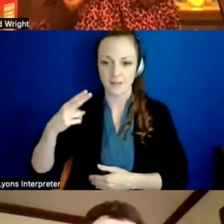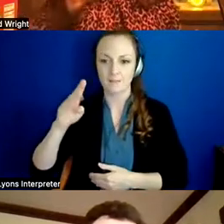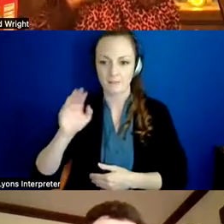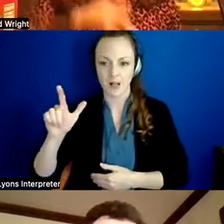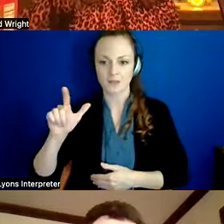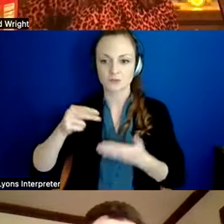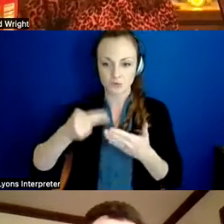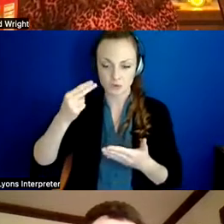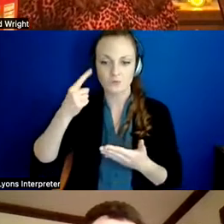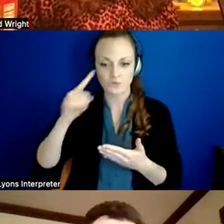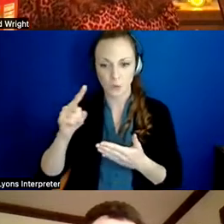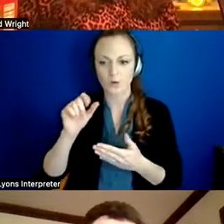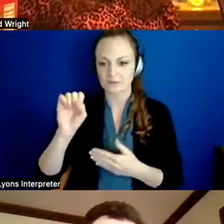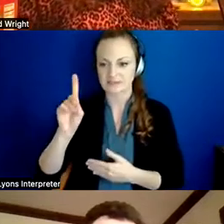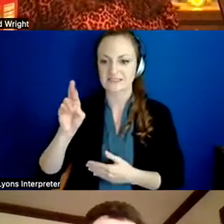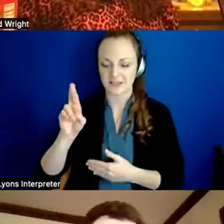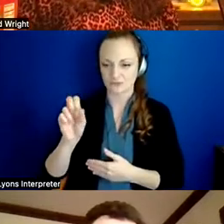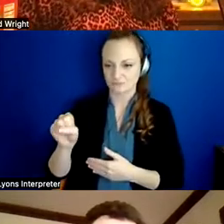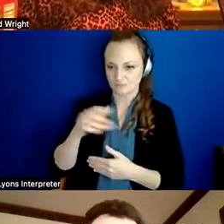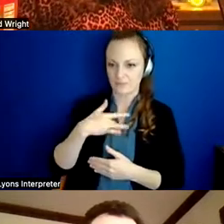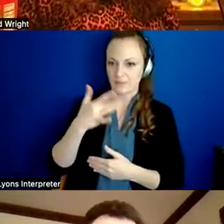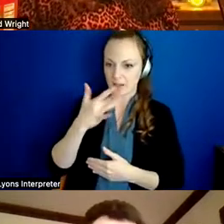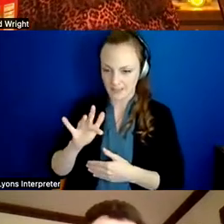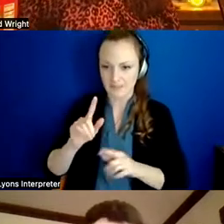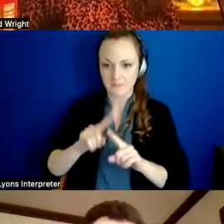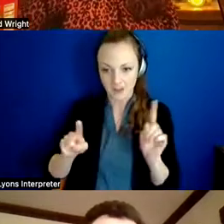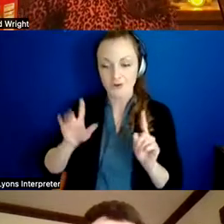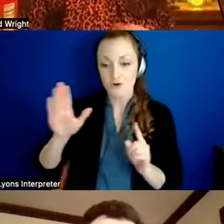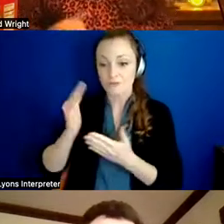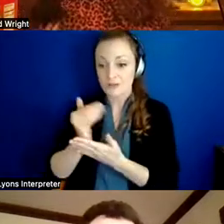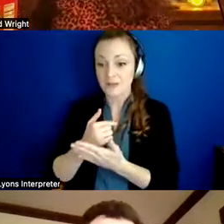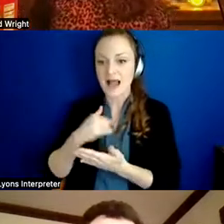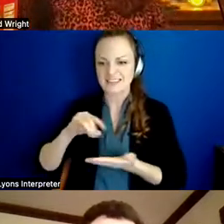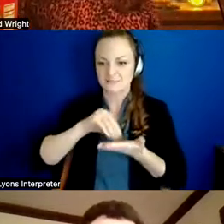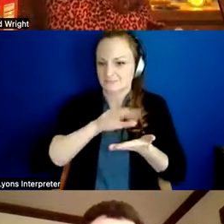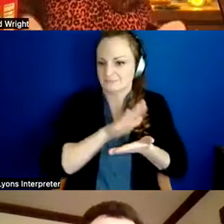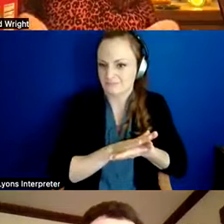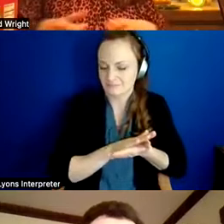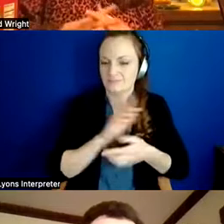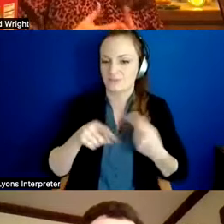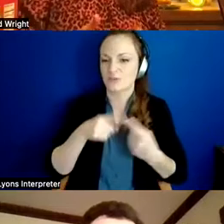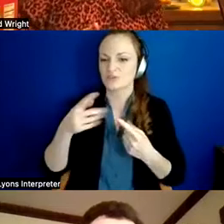have the recipe for when she's no longer able to do that, the hero set is there are recipes